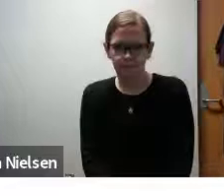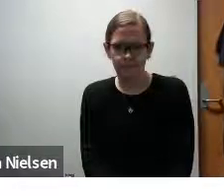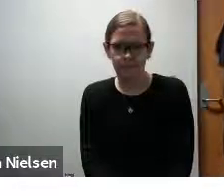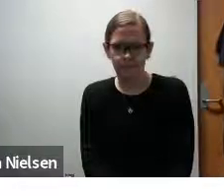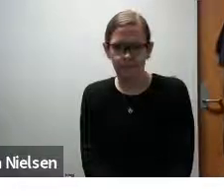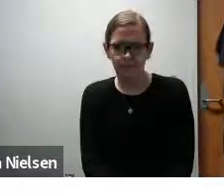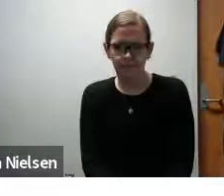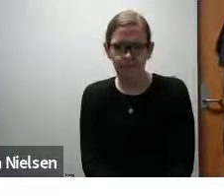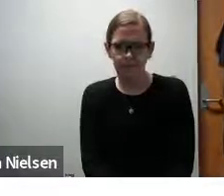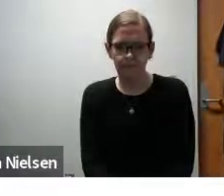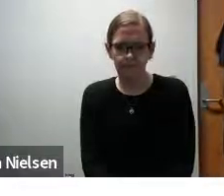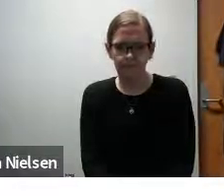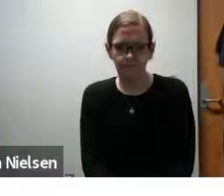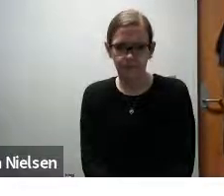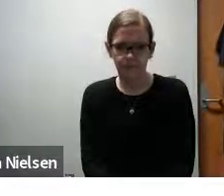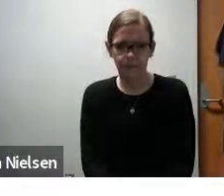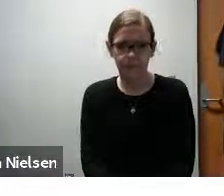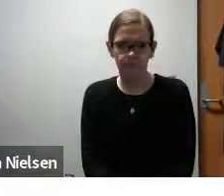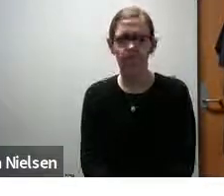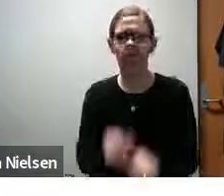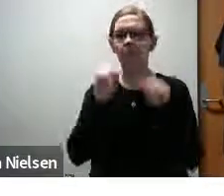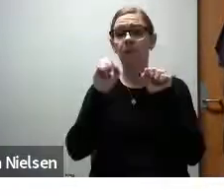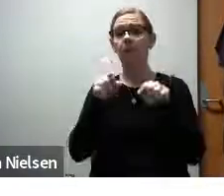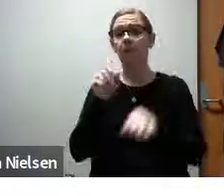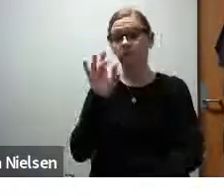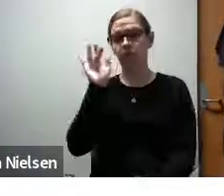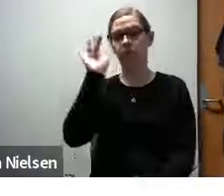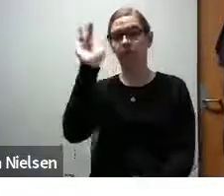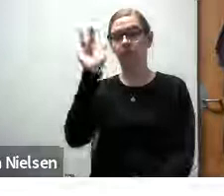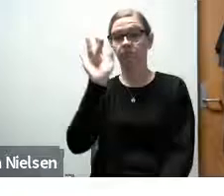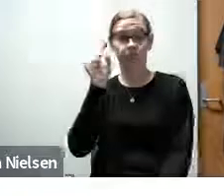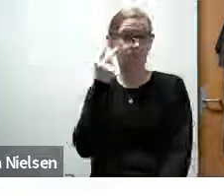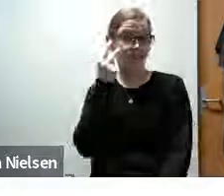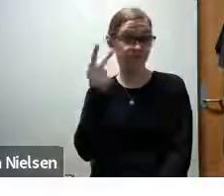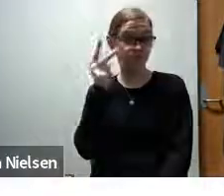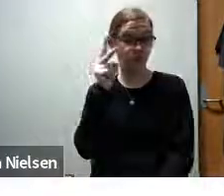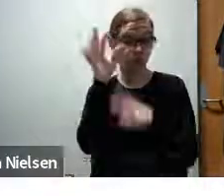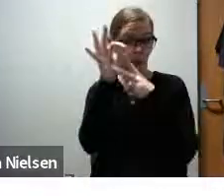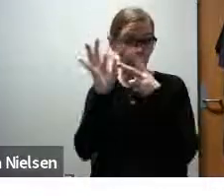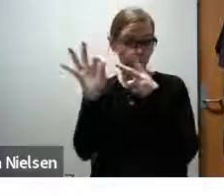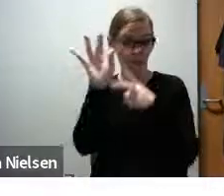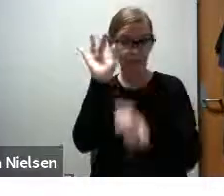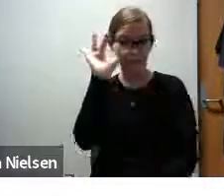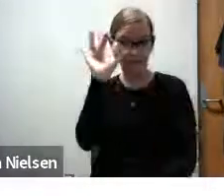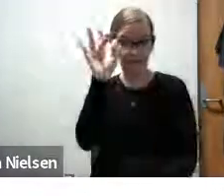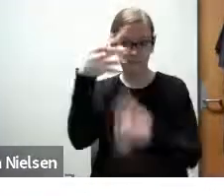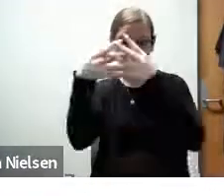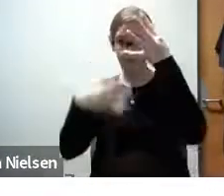And then you should be able to click on View Options so that you can either text or draw on my whiteboard.